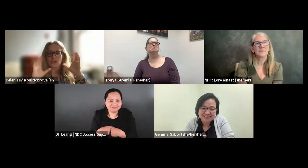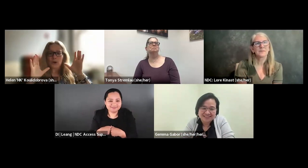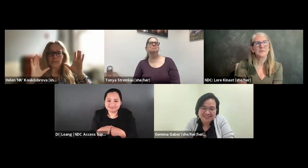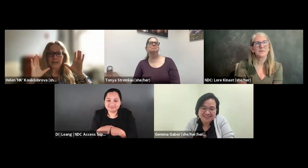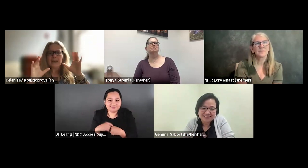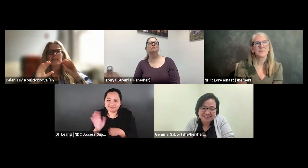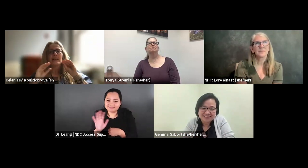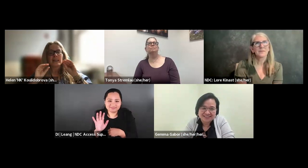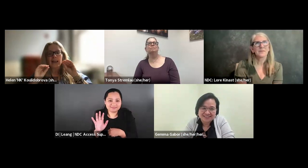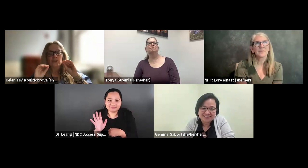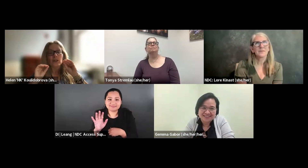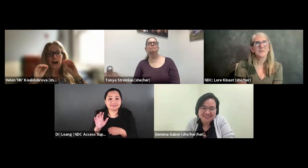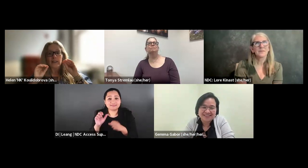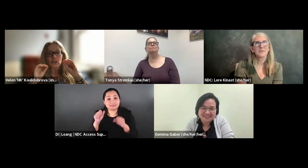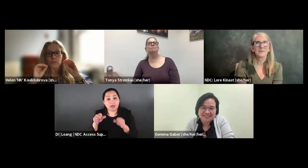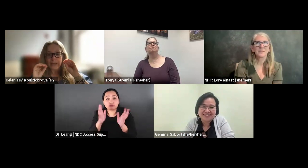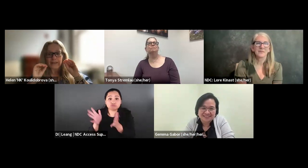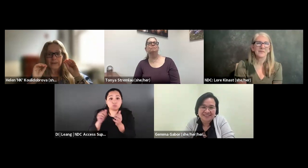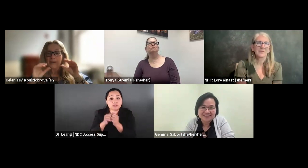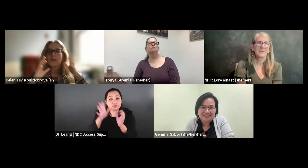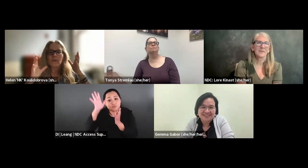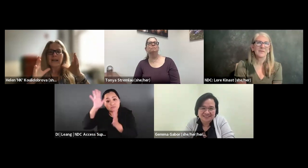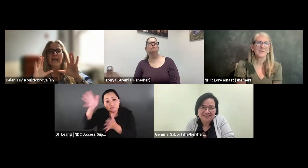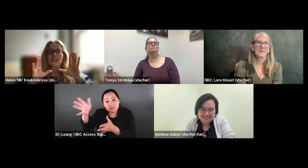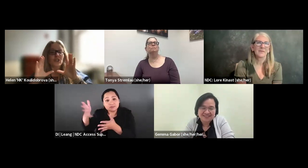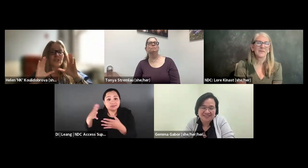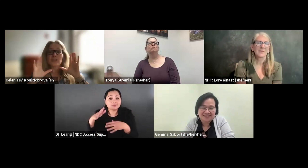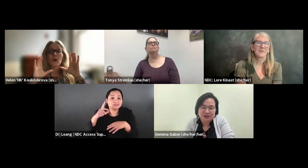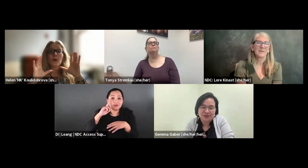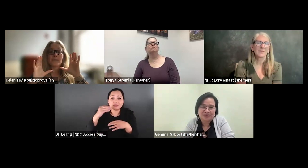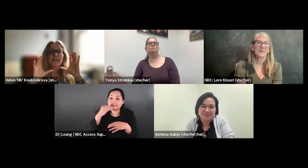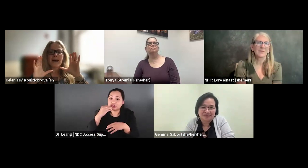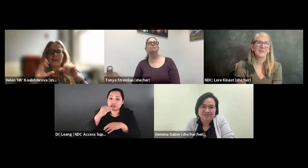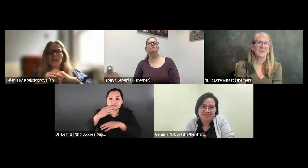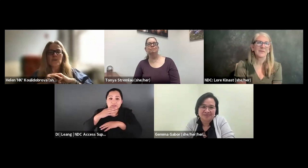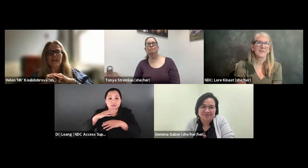does not mean they can handle college curriculum. It just does not mean that.